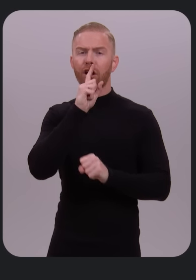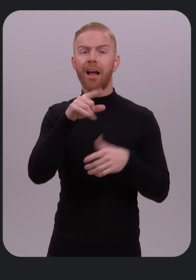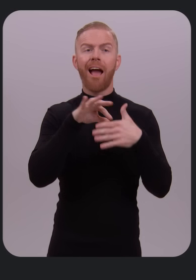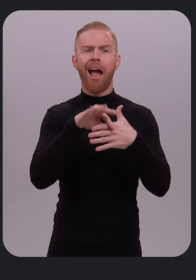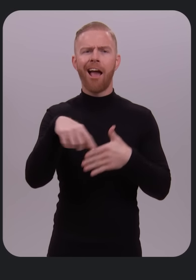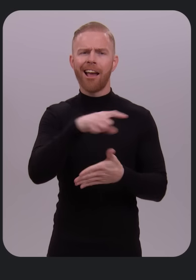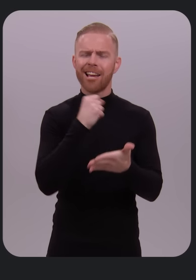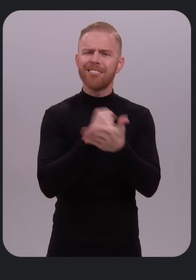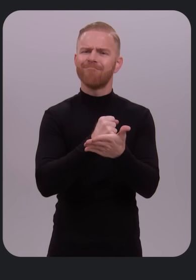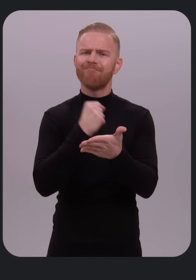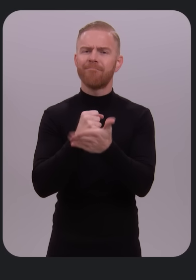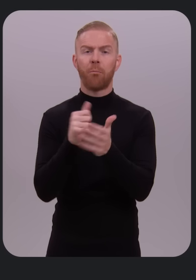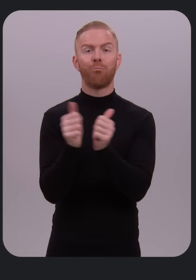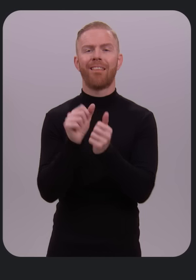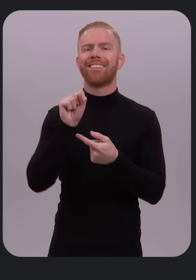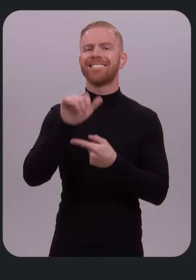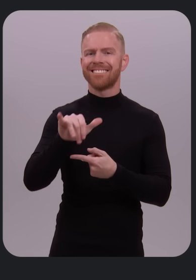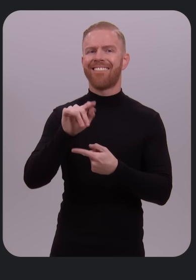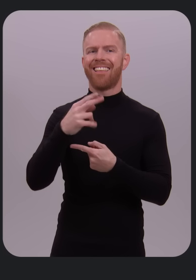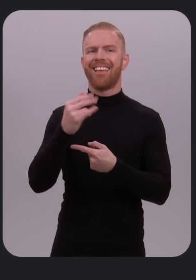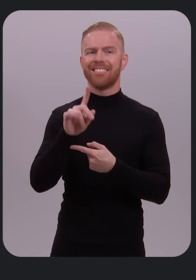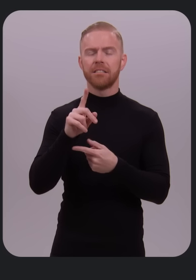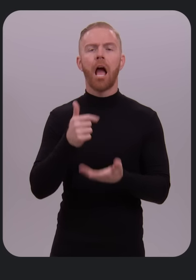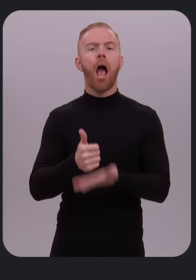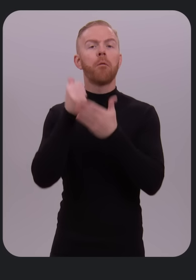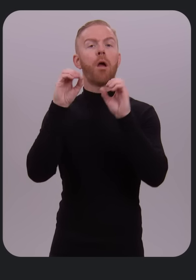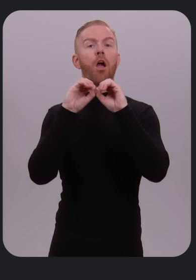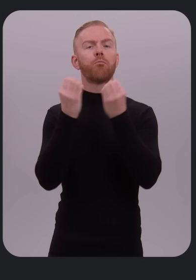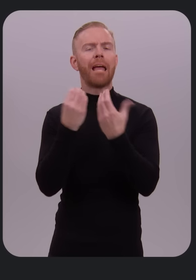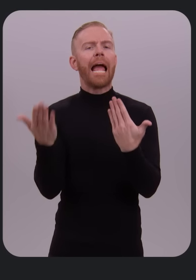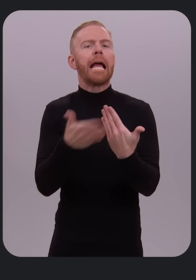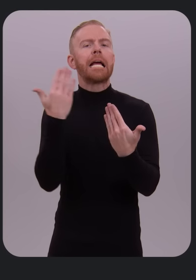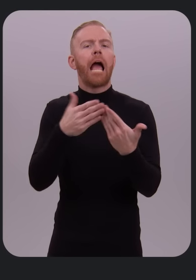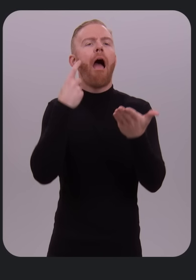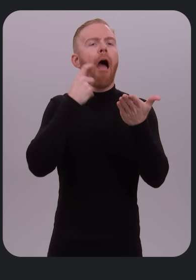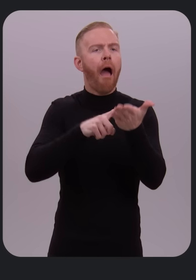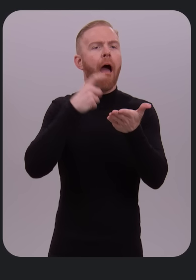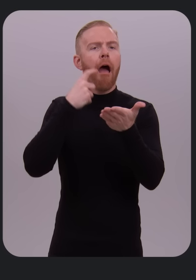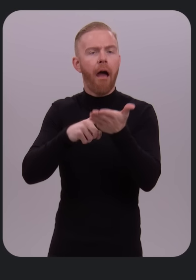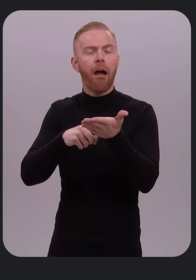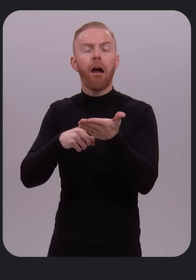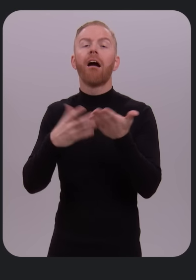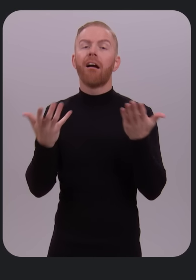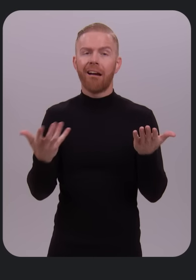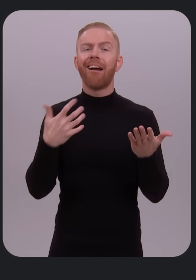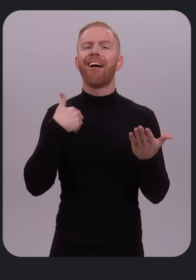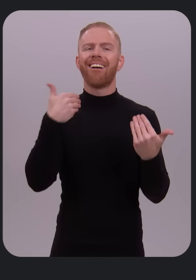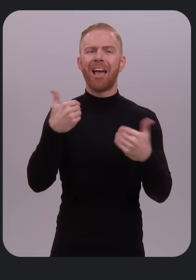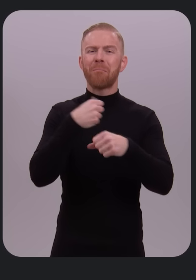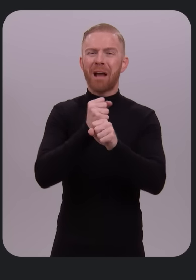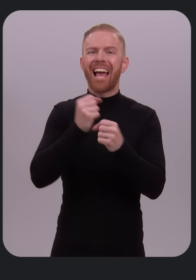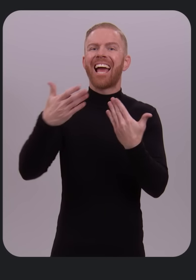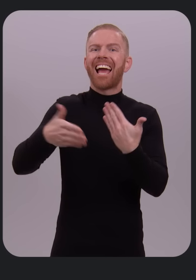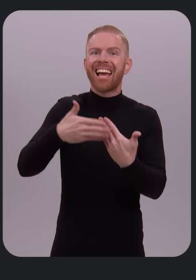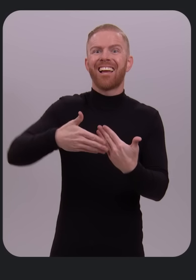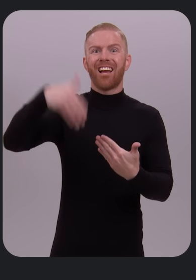and that more organizations can detect it, too. Finally, we're also making it easier to detect the watermark.